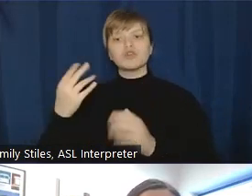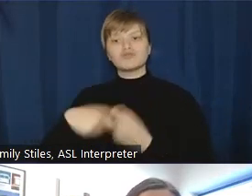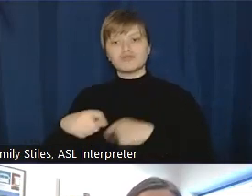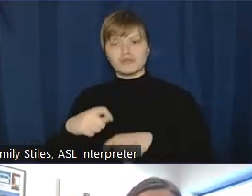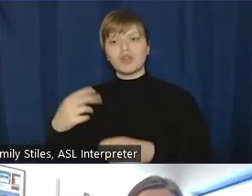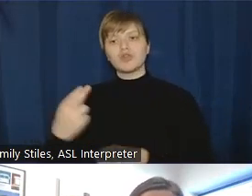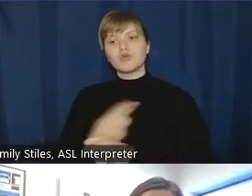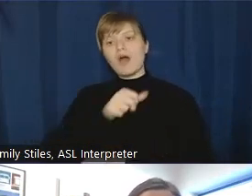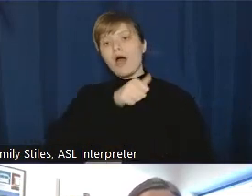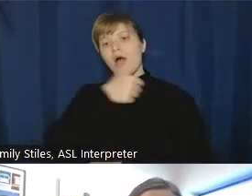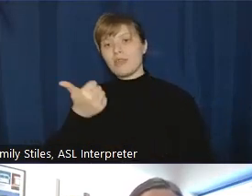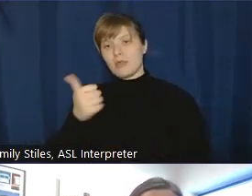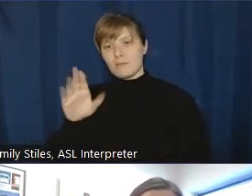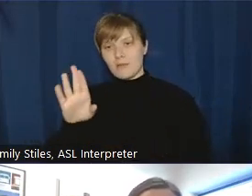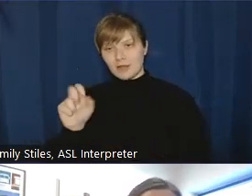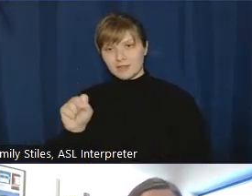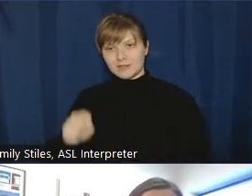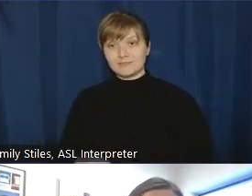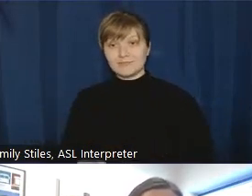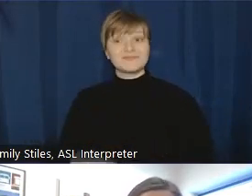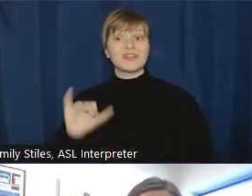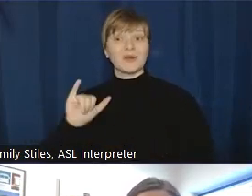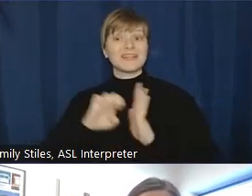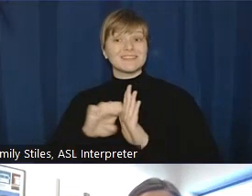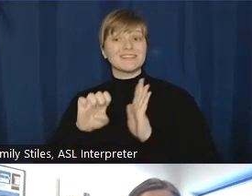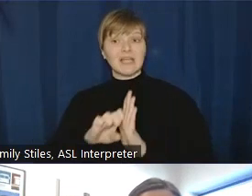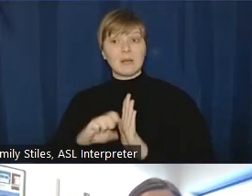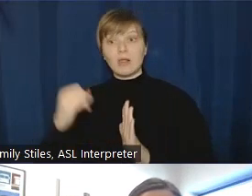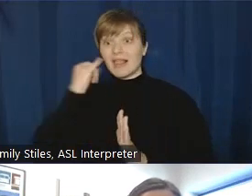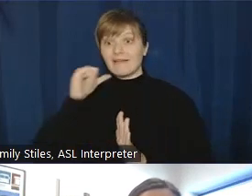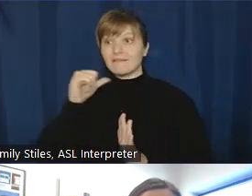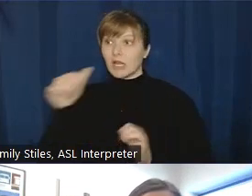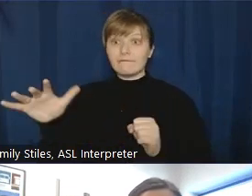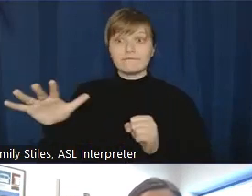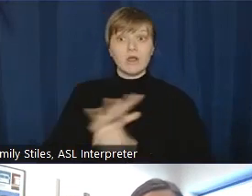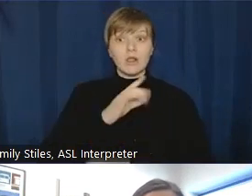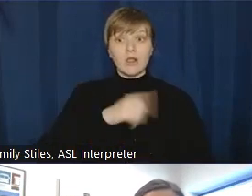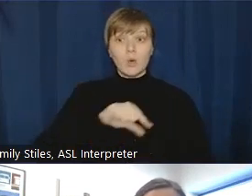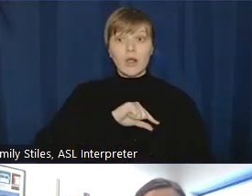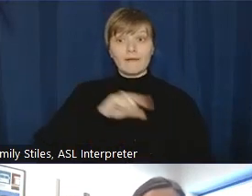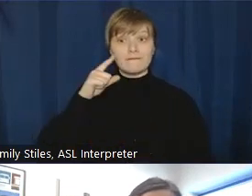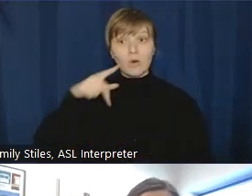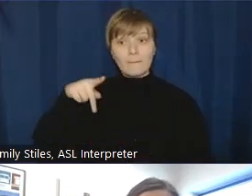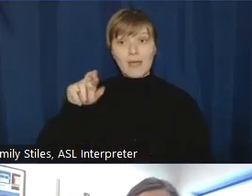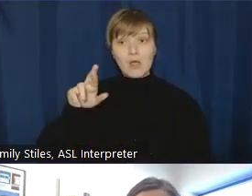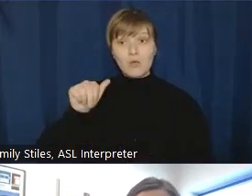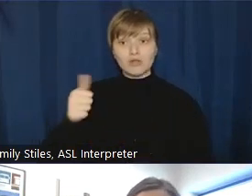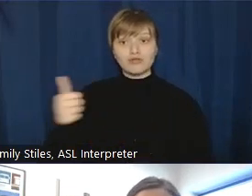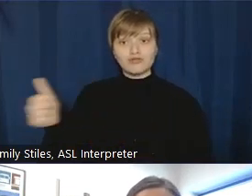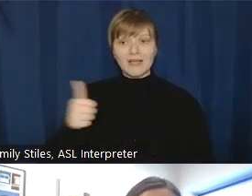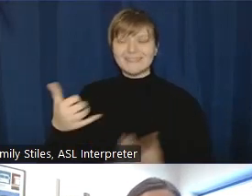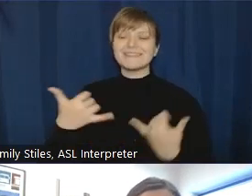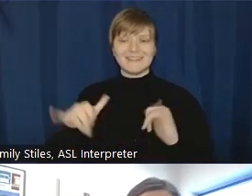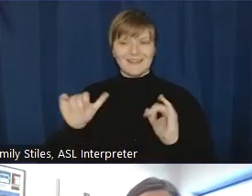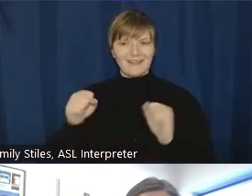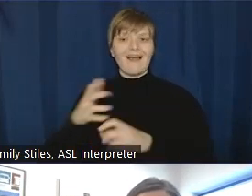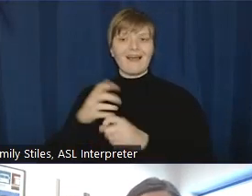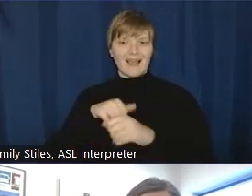have some mobility challenges but may not fully qualify for paratransit. And that’s it from me.